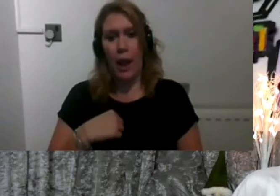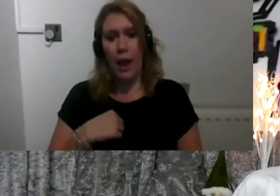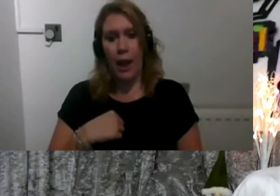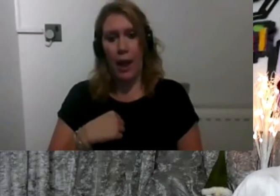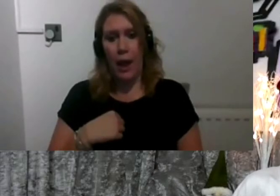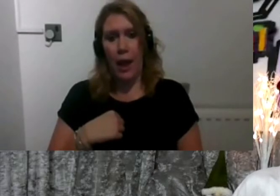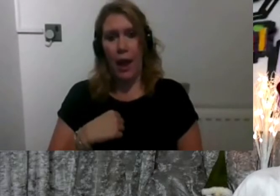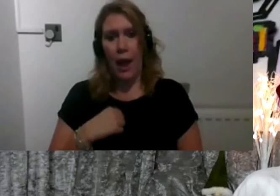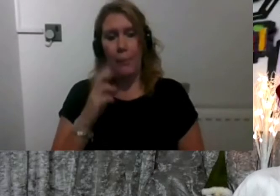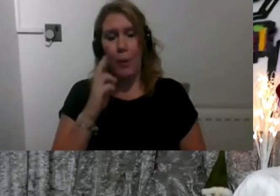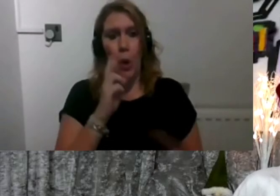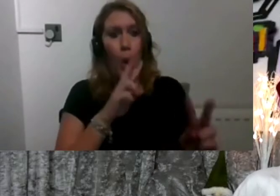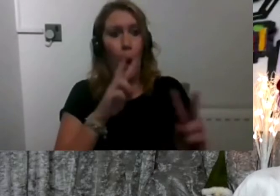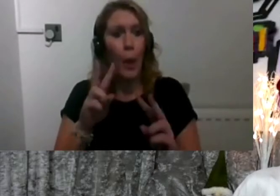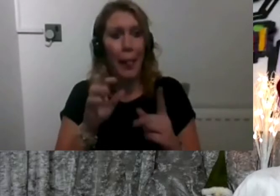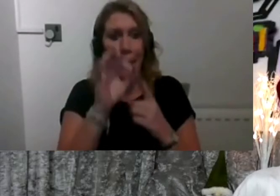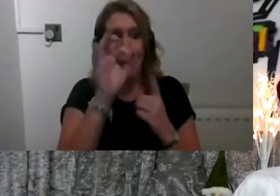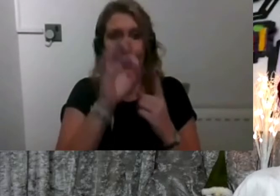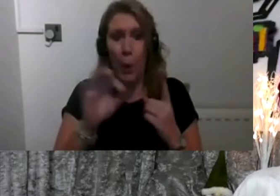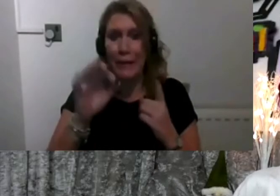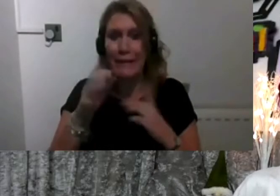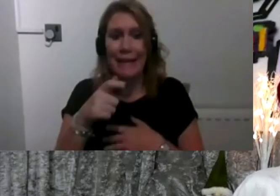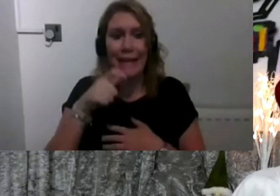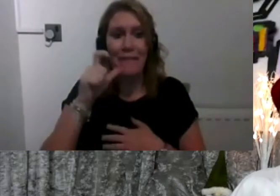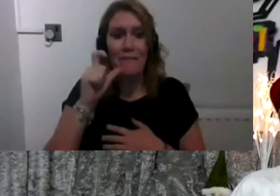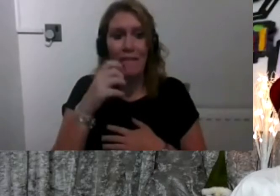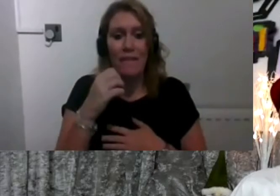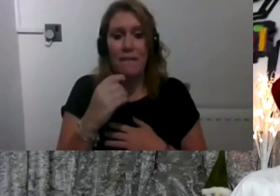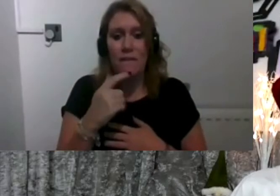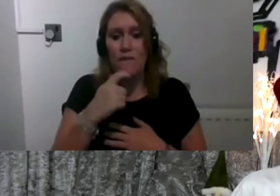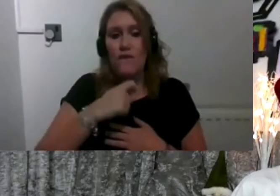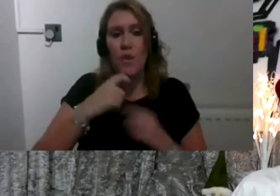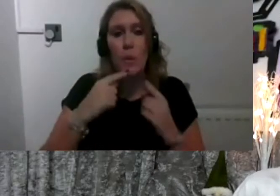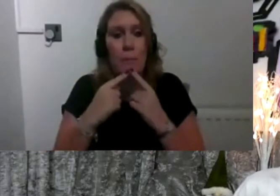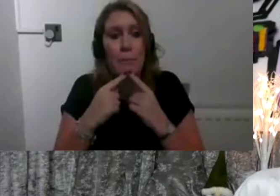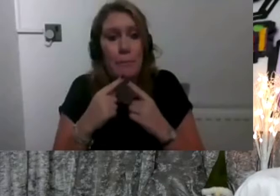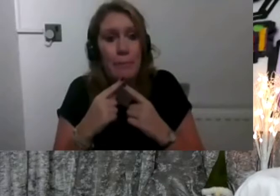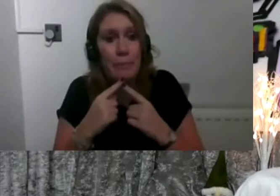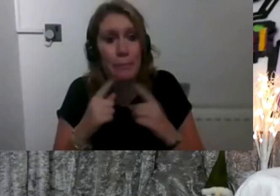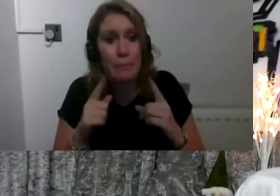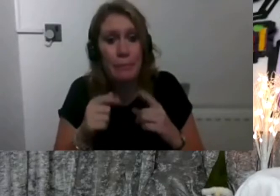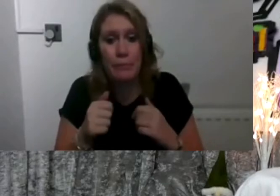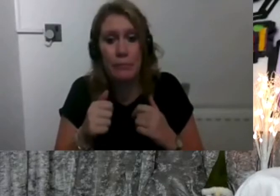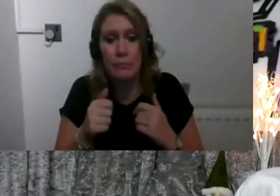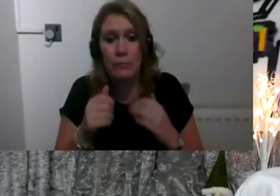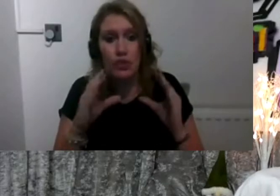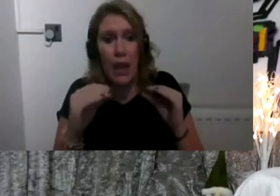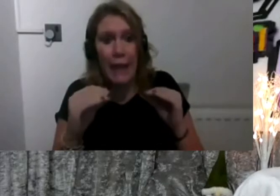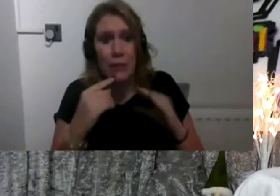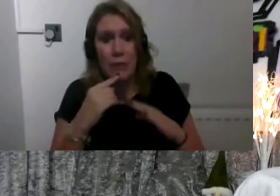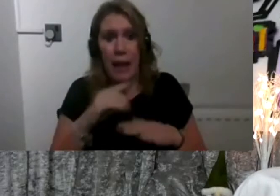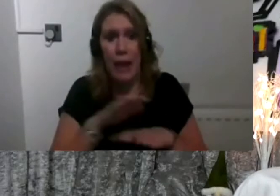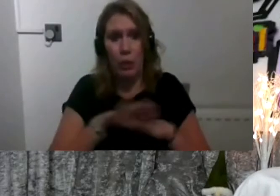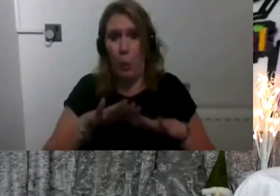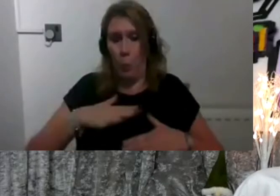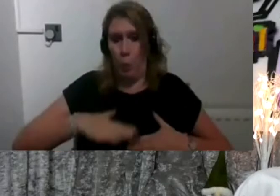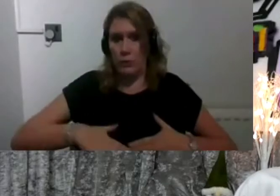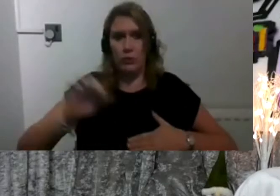couple of messages from people to say they don't want to read yet. Grace Fundu I